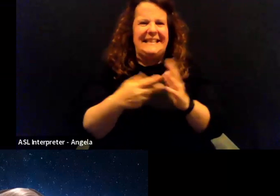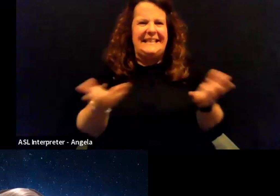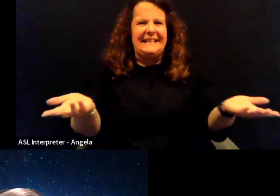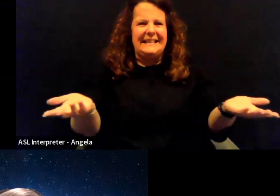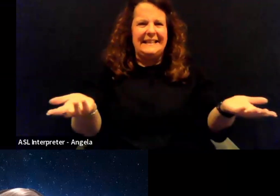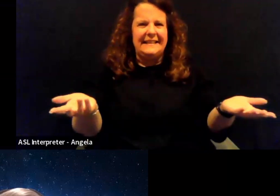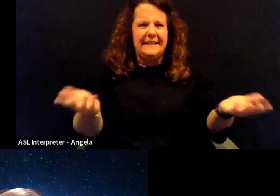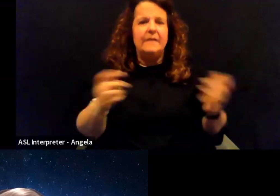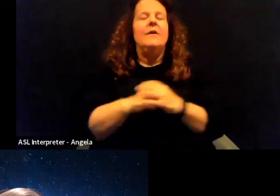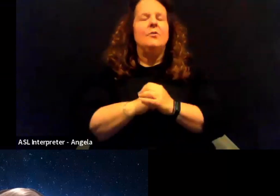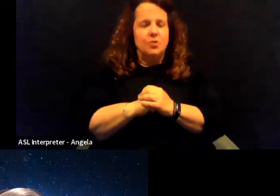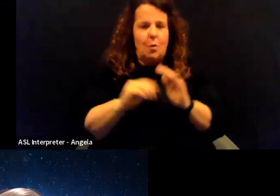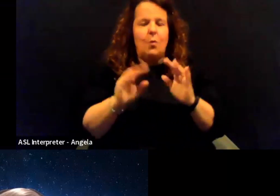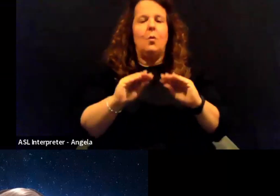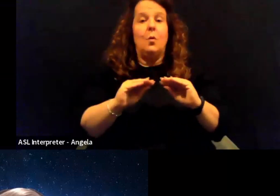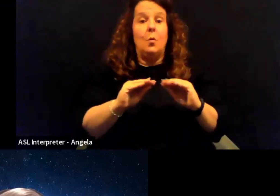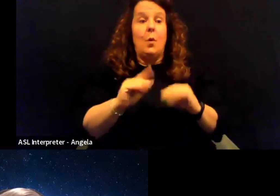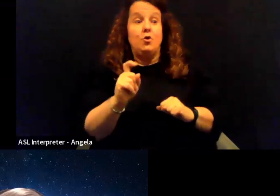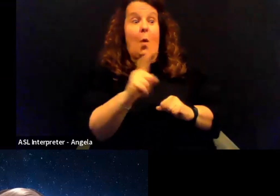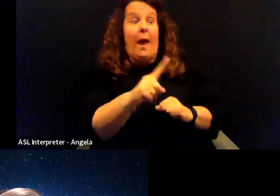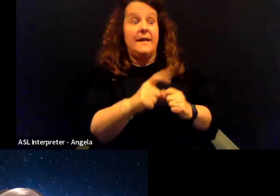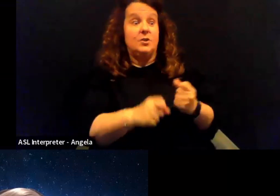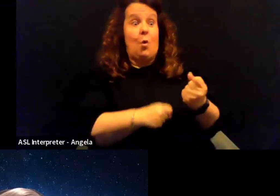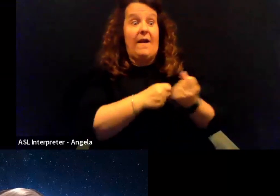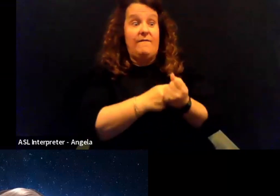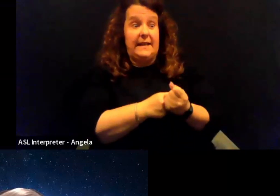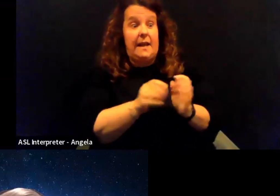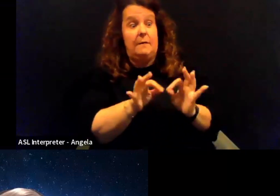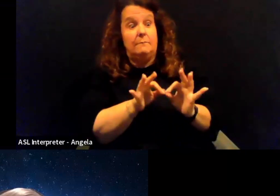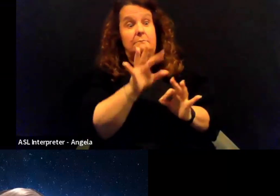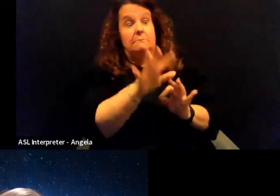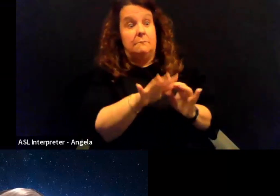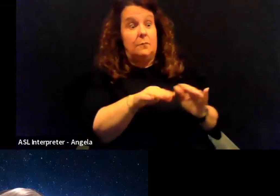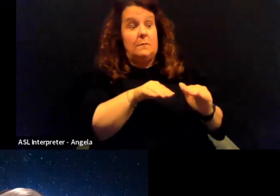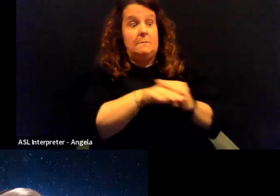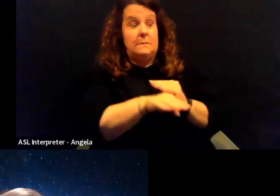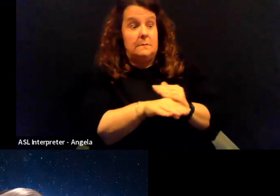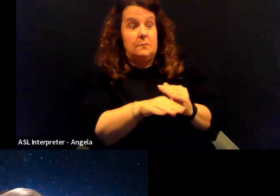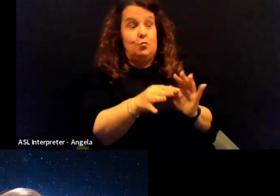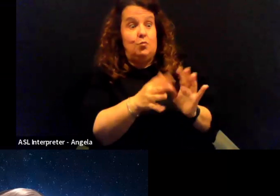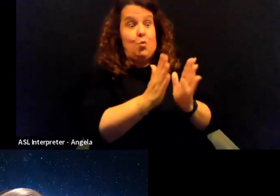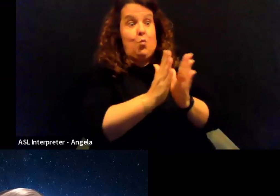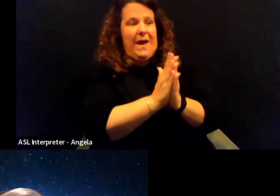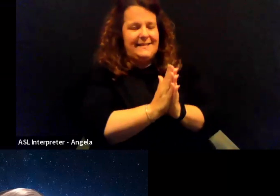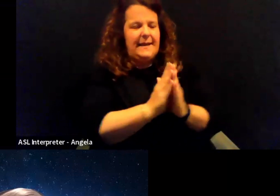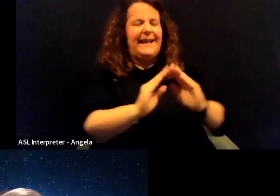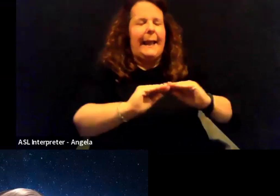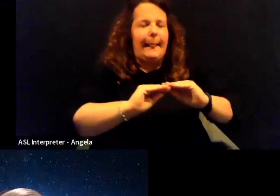So we want to make the communications as meaningful as possible. So that that and and then inside of those